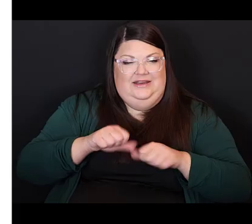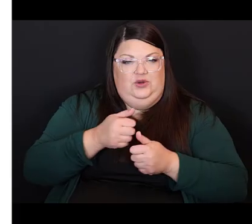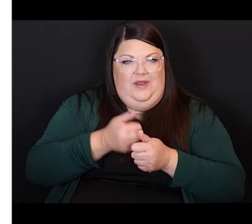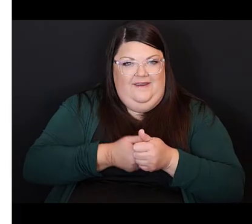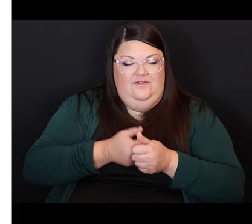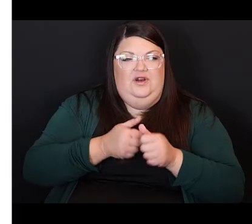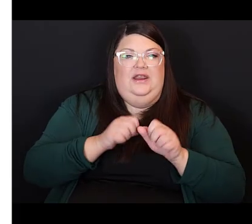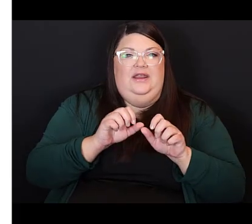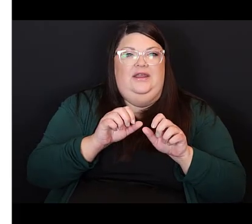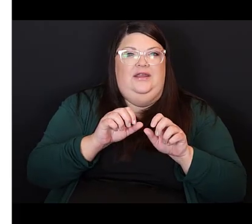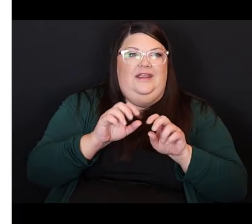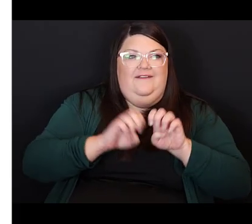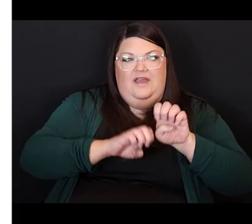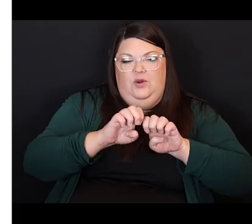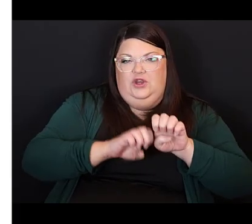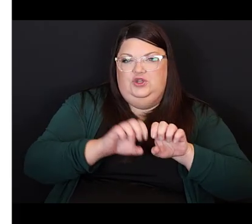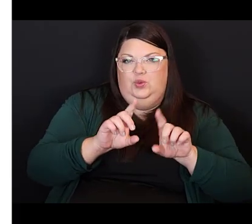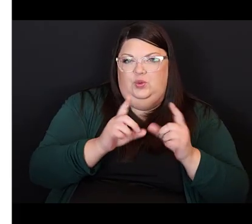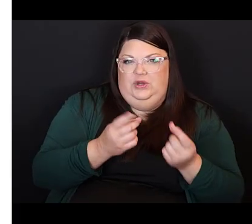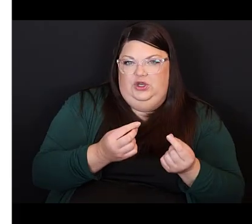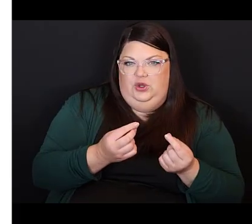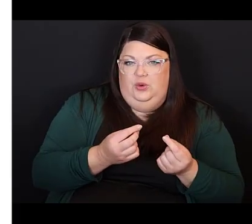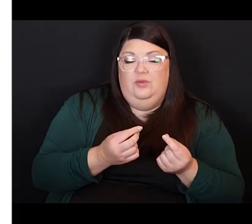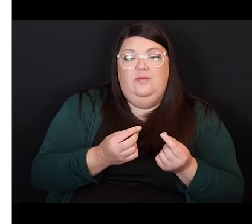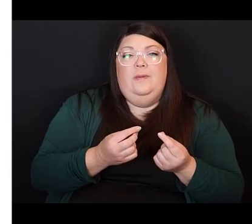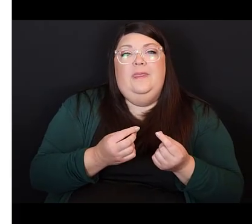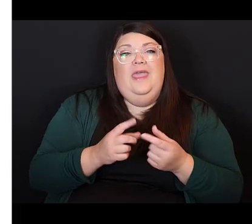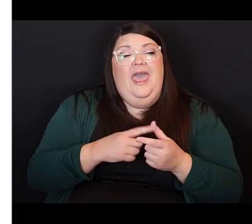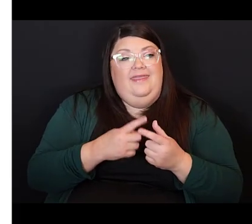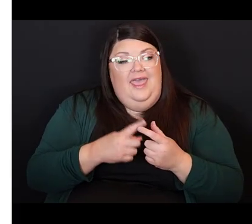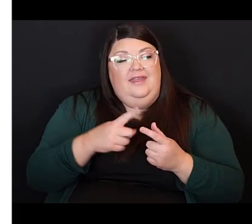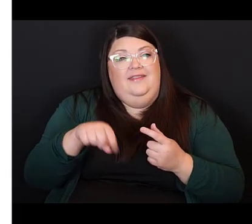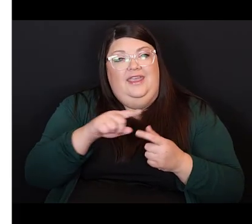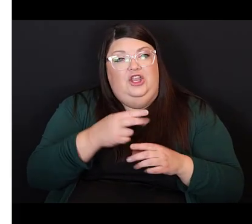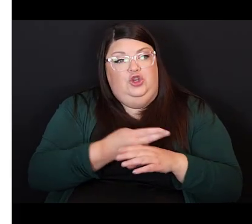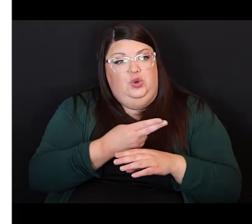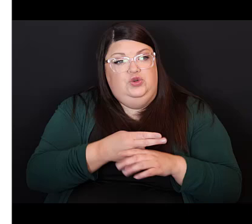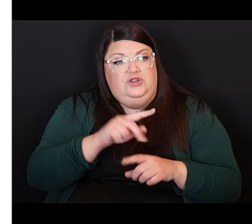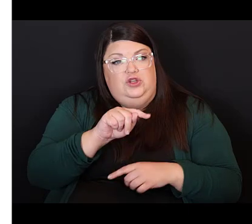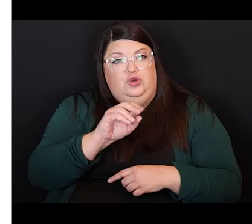hoping that programs can continue using the tools that we created together,